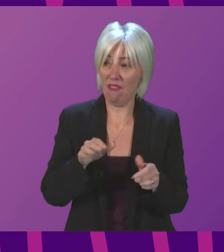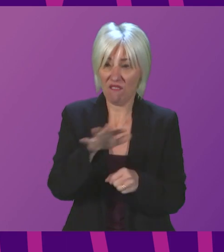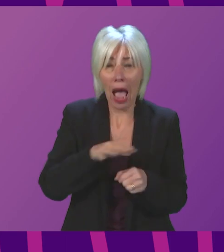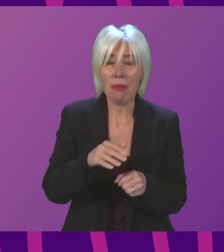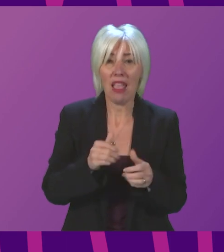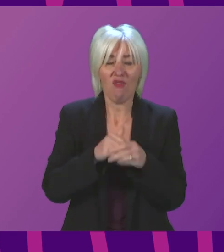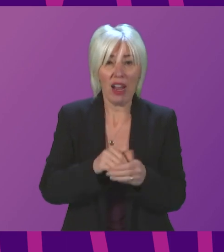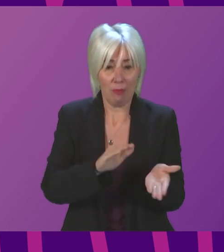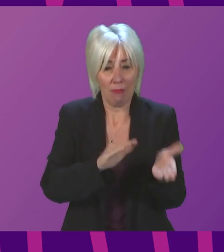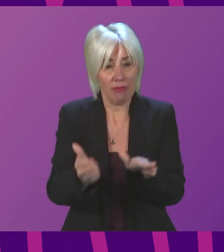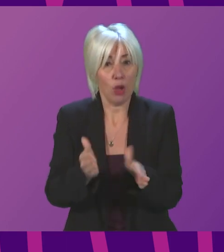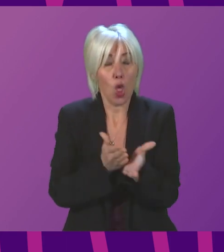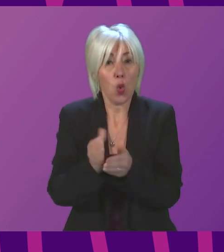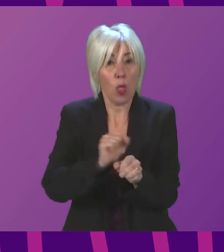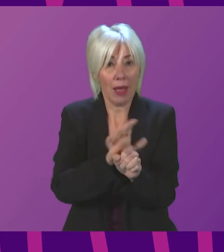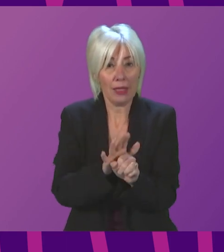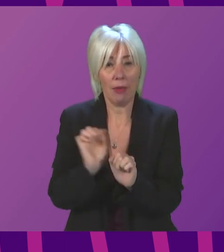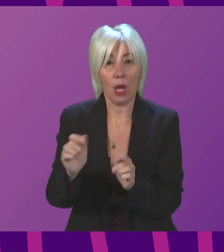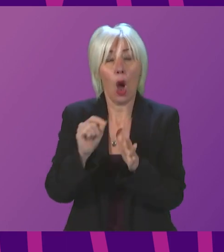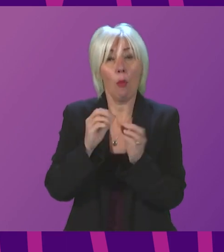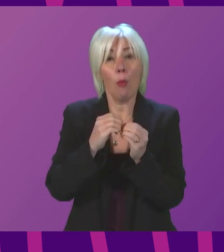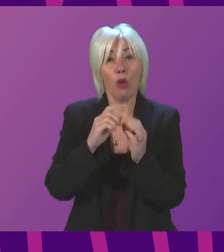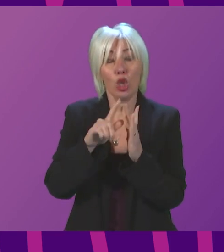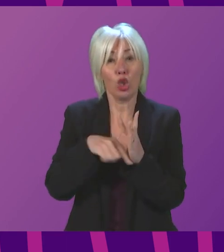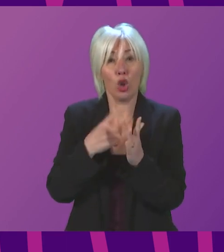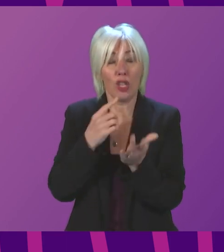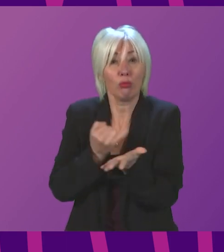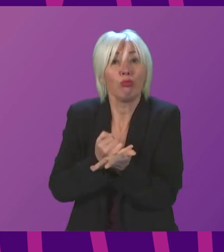Boris Johnson has jeopardised public compliance with Covid measures—